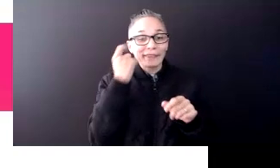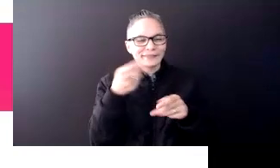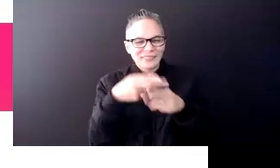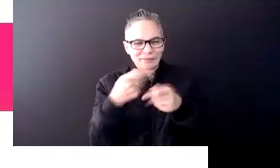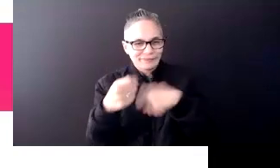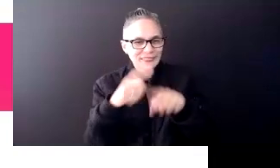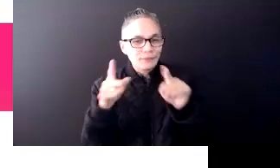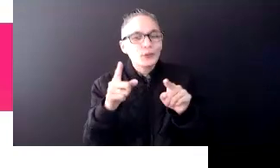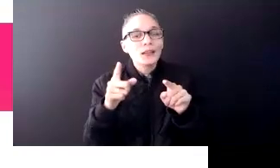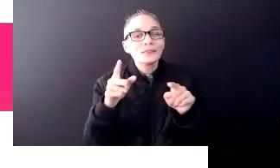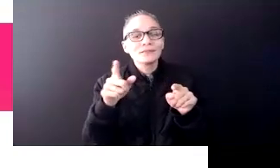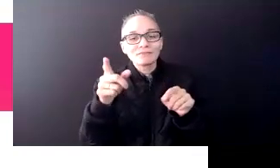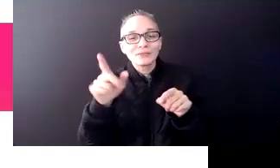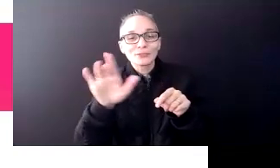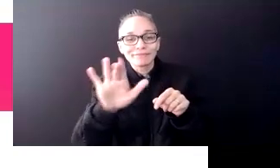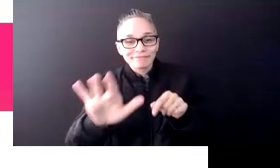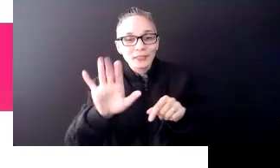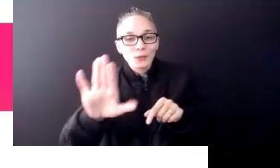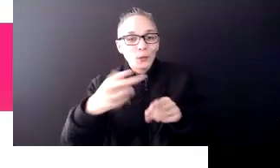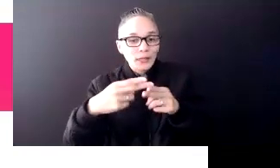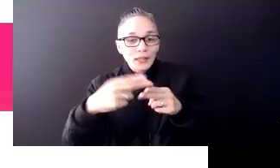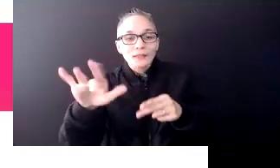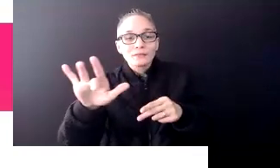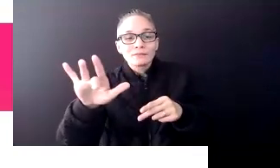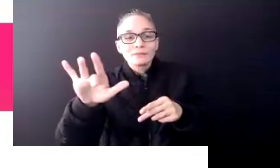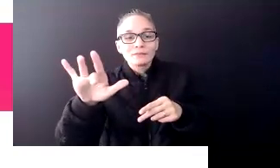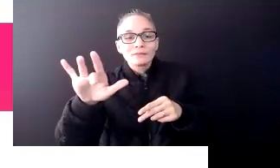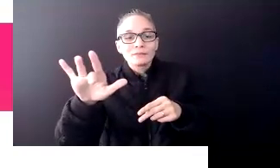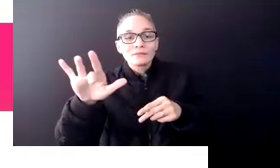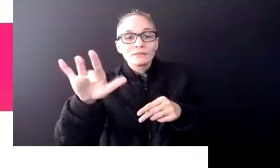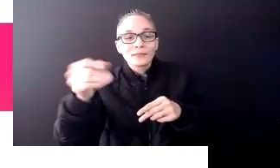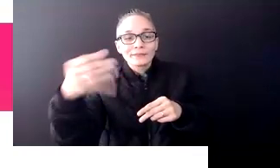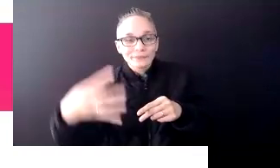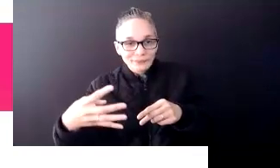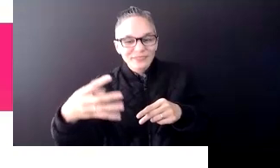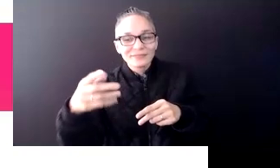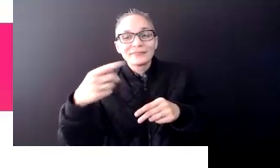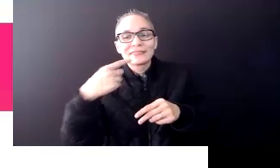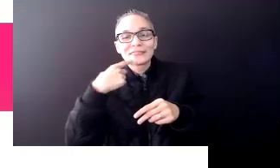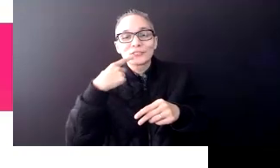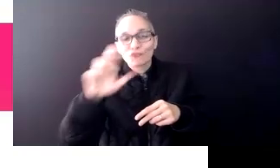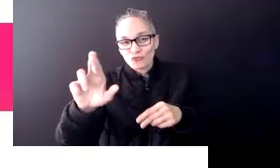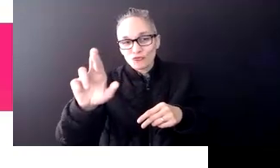You hover over your name, in the participants pane and then, these little three dots will pop up.